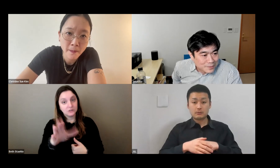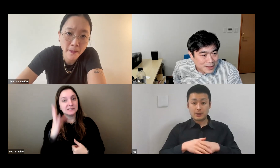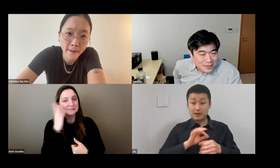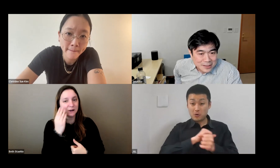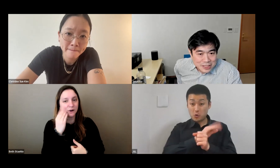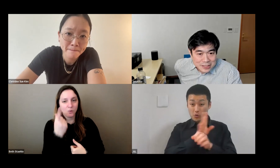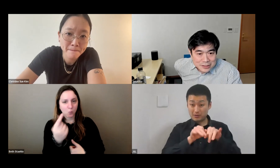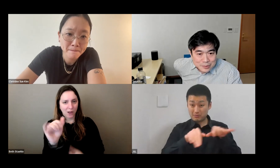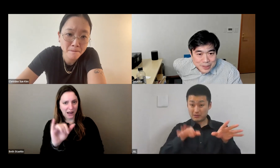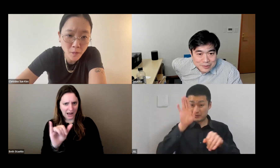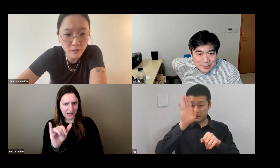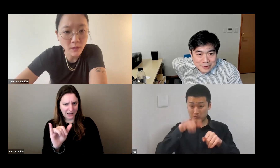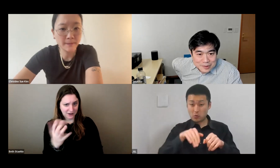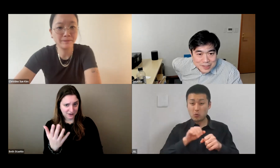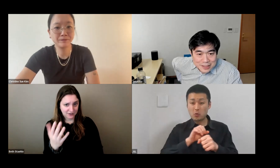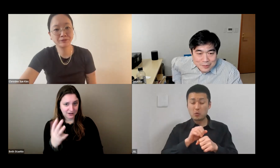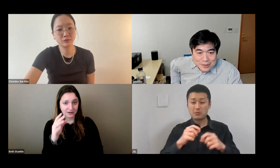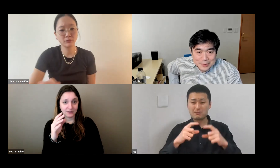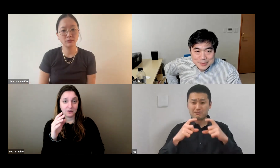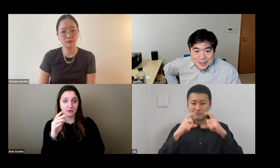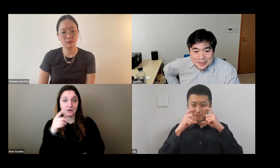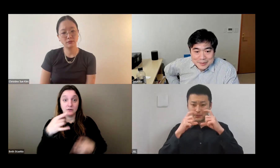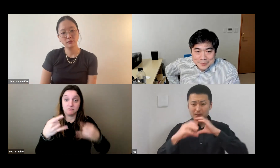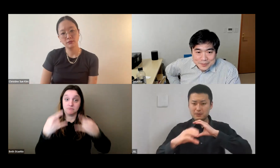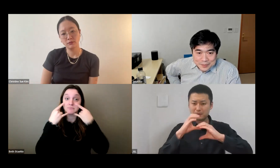And did it change the way you use sign language maybe?